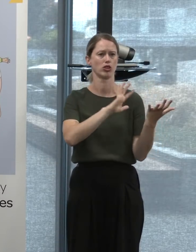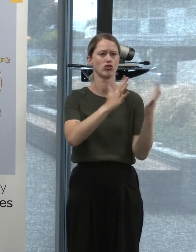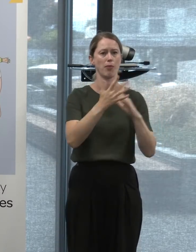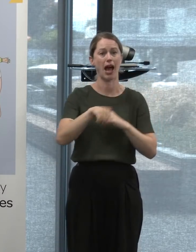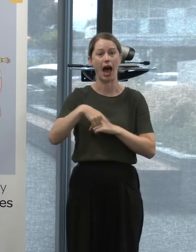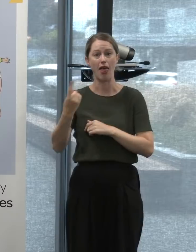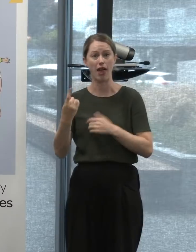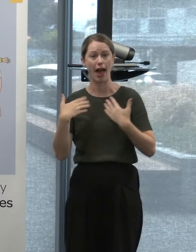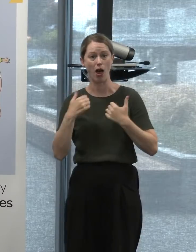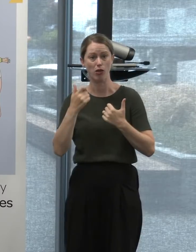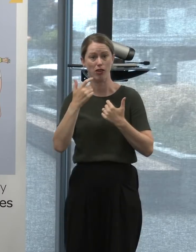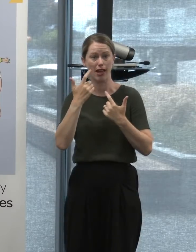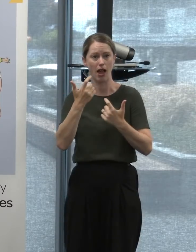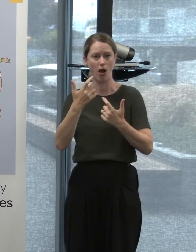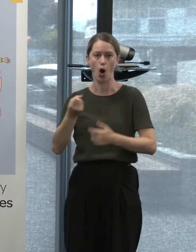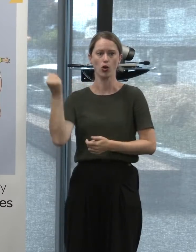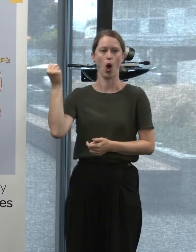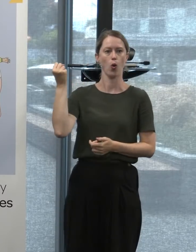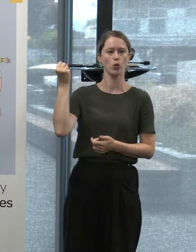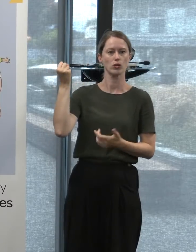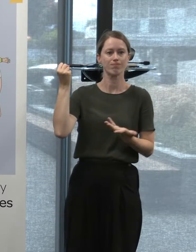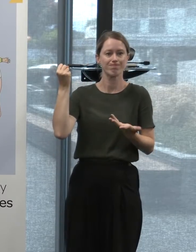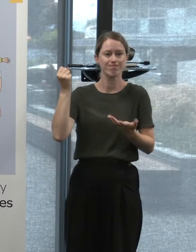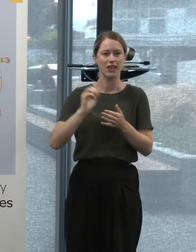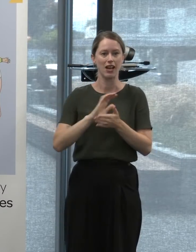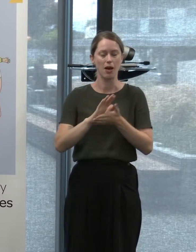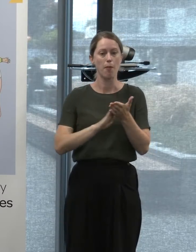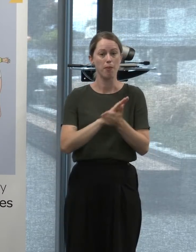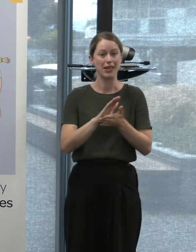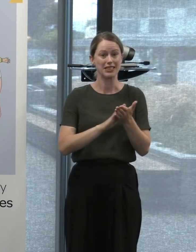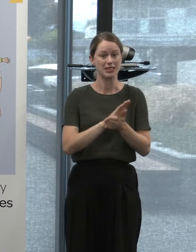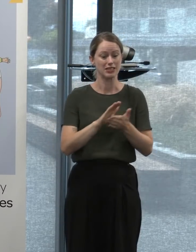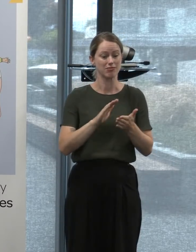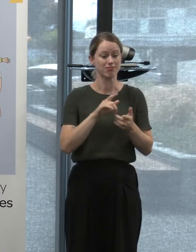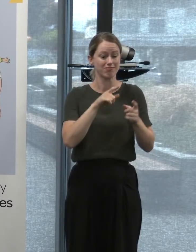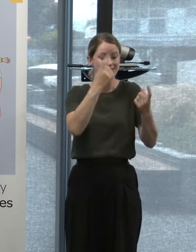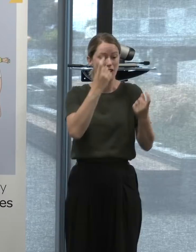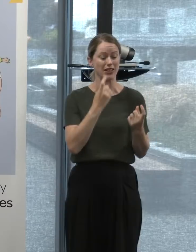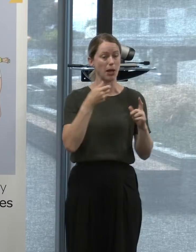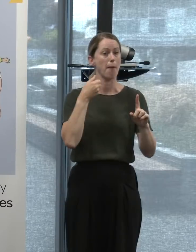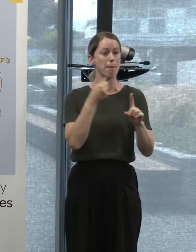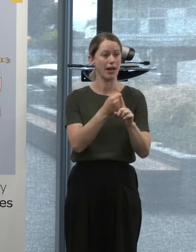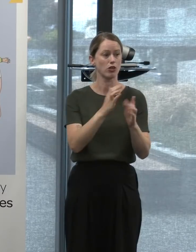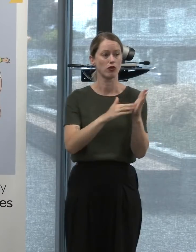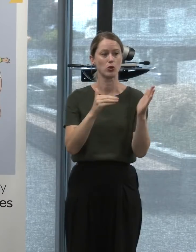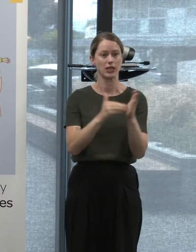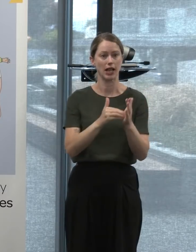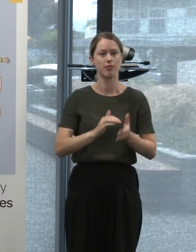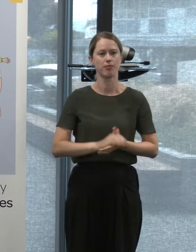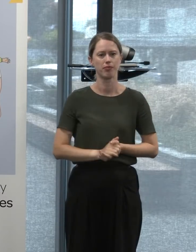hospital care. It will put our hospital system under considerable pressure and